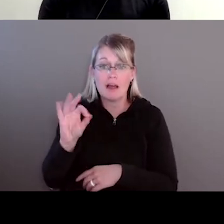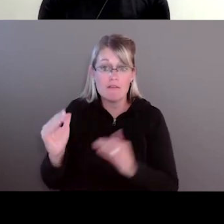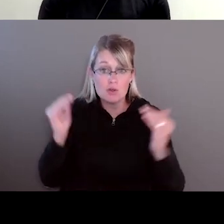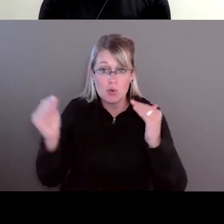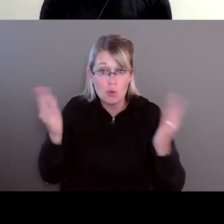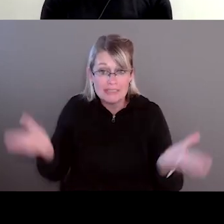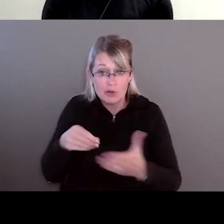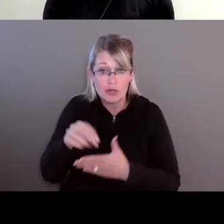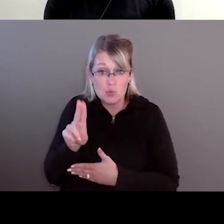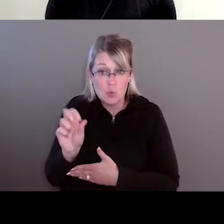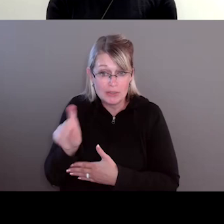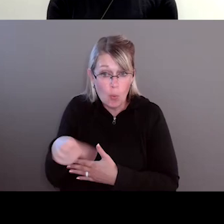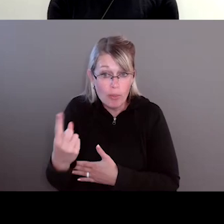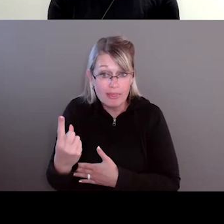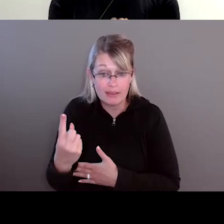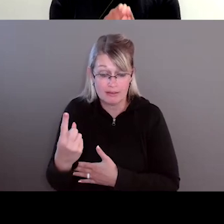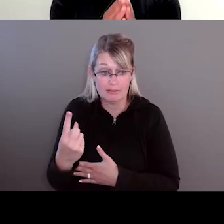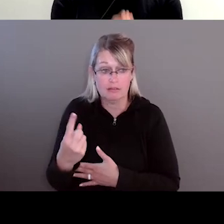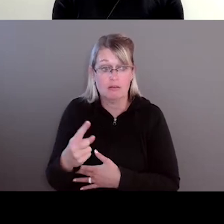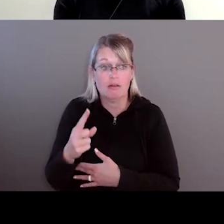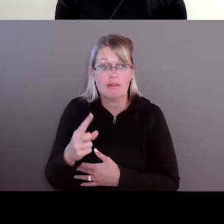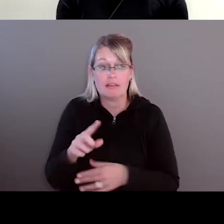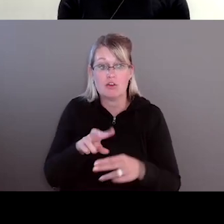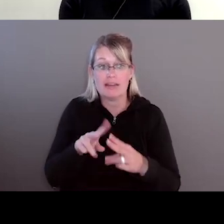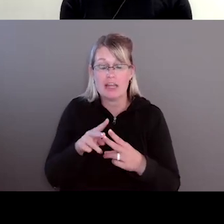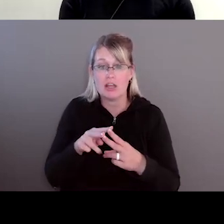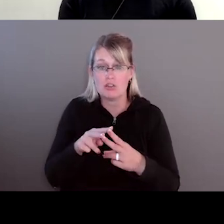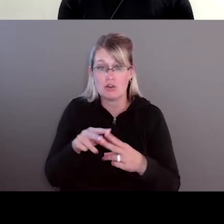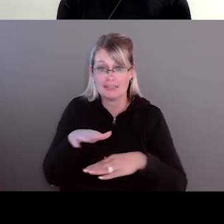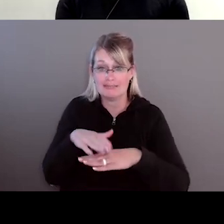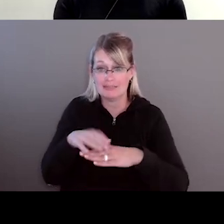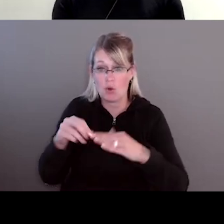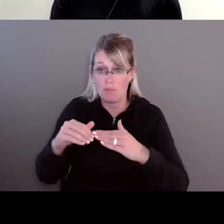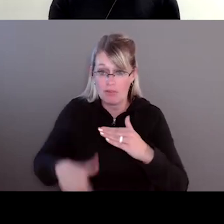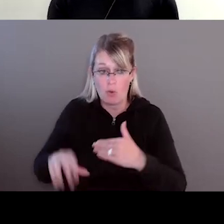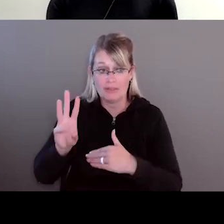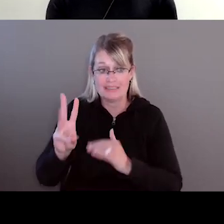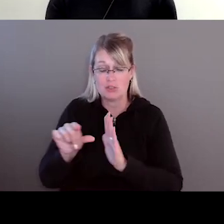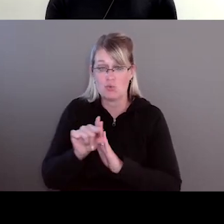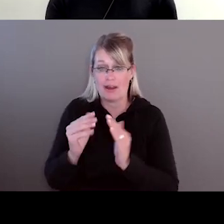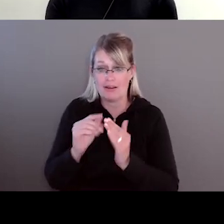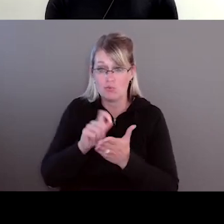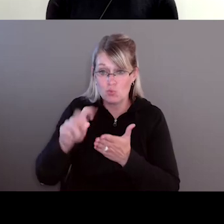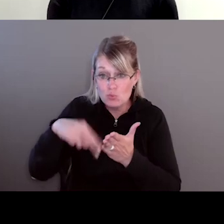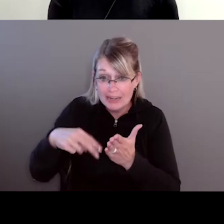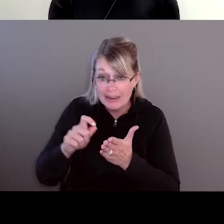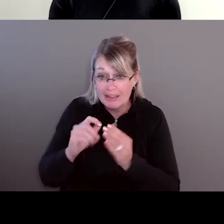United States alone that are either at or below a sixth grade reading level. Literacy does it